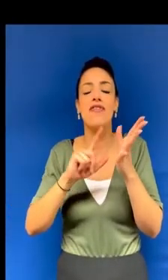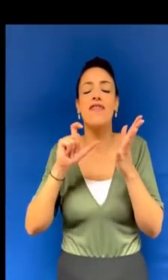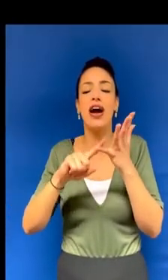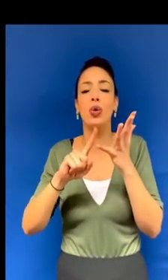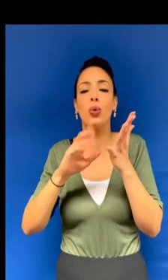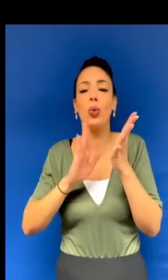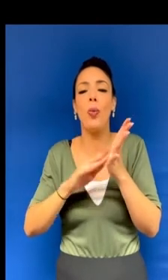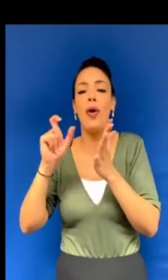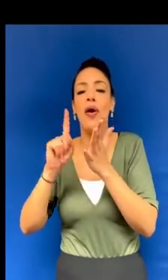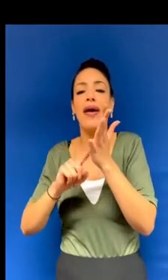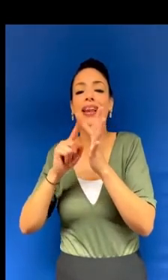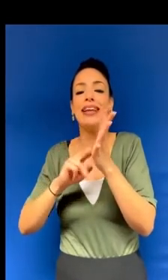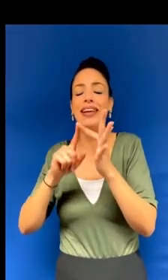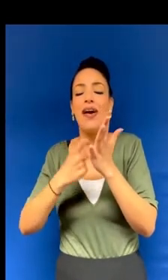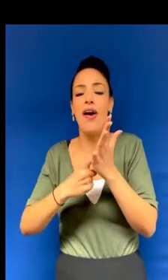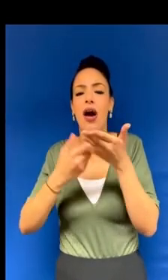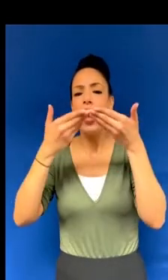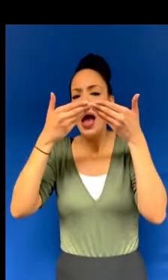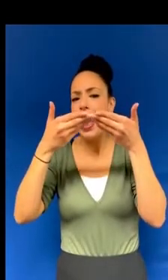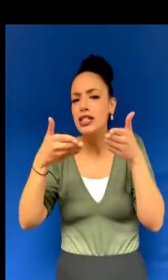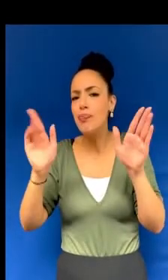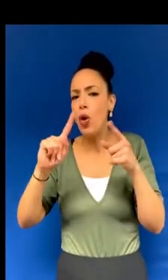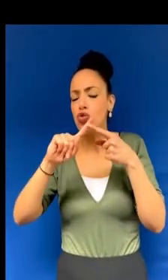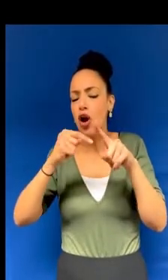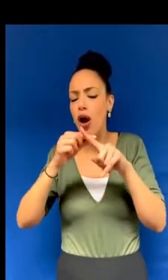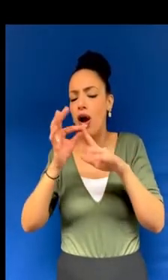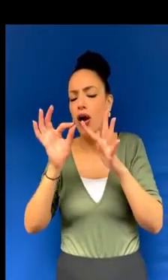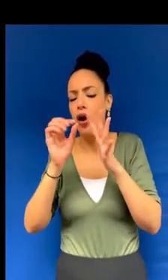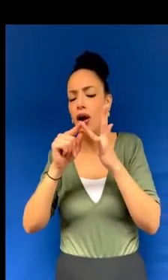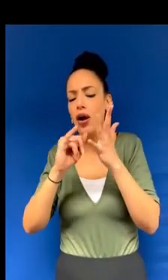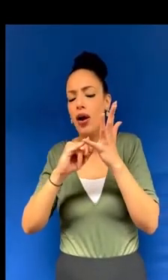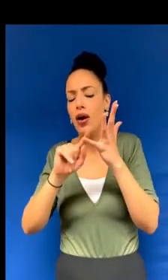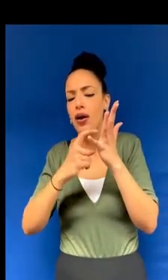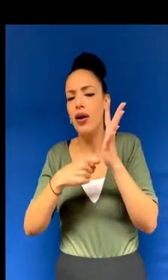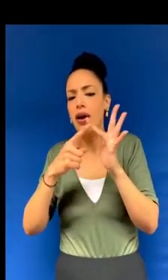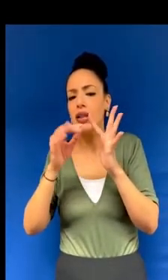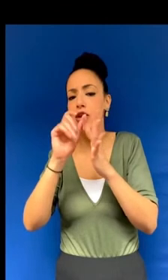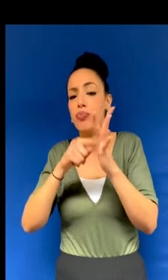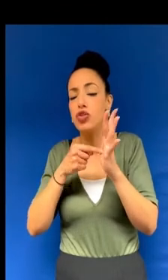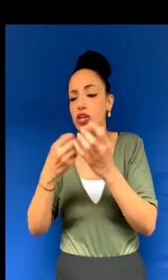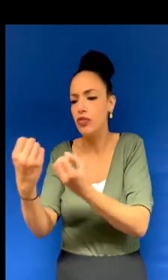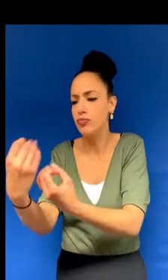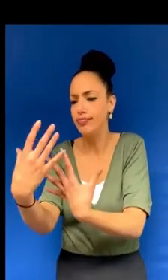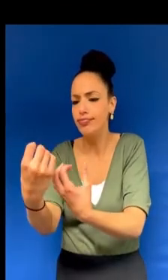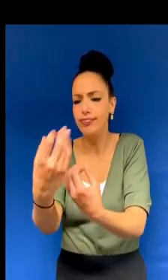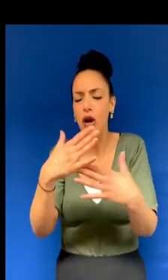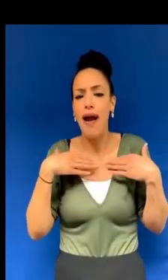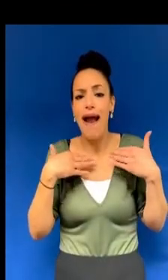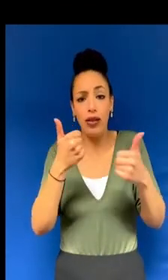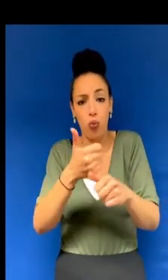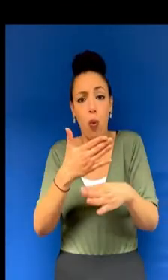mental health activist. I work under the name of The Vacuum Cleaner. Exposure is a project